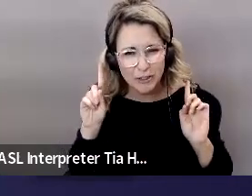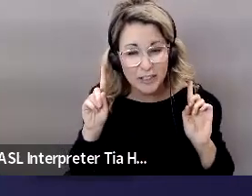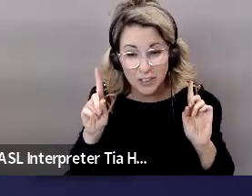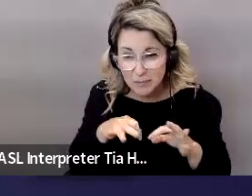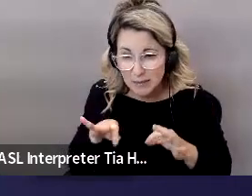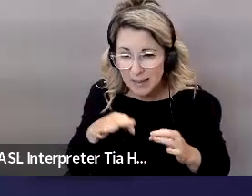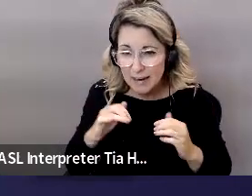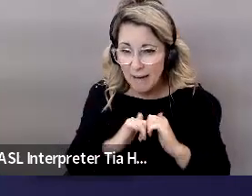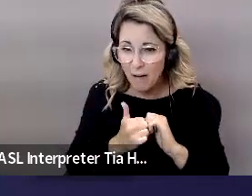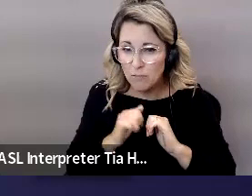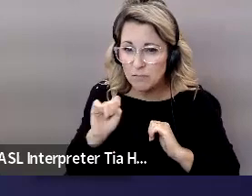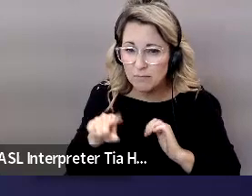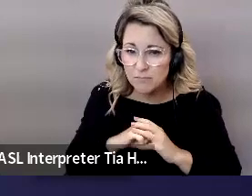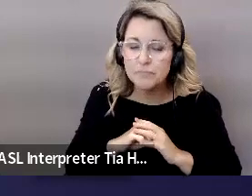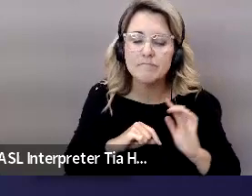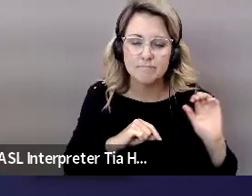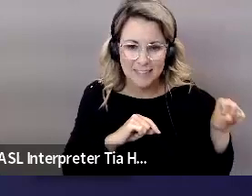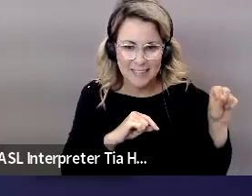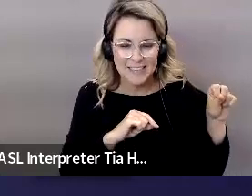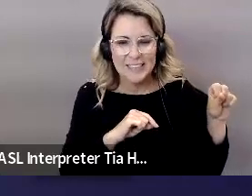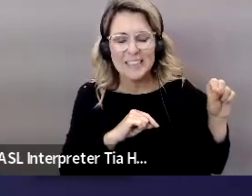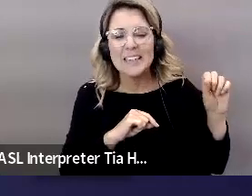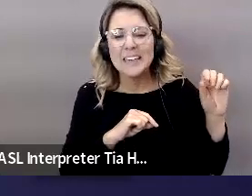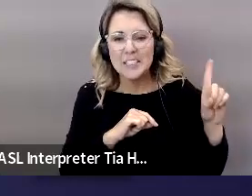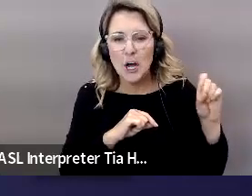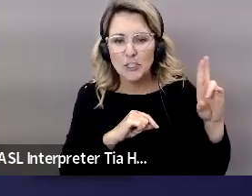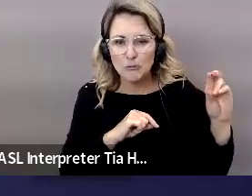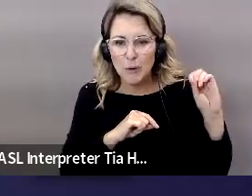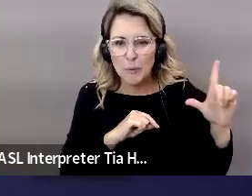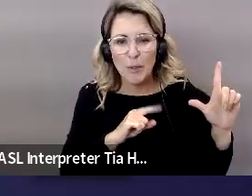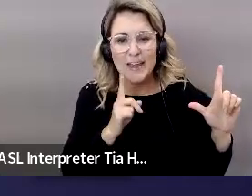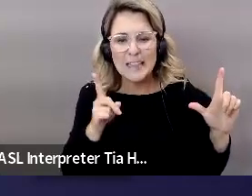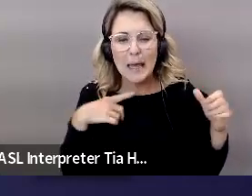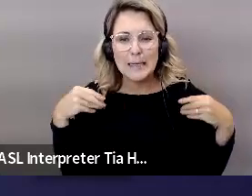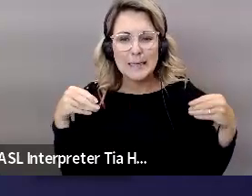I think there's kind of a there's a sales pitch as you're describing the need. But, a lot of times